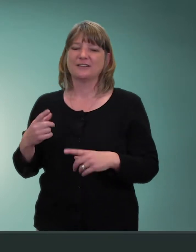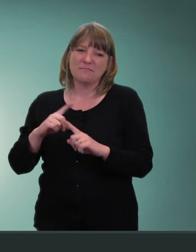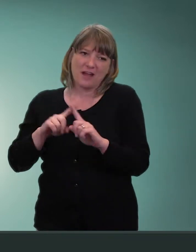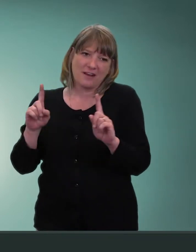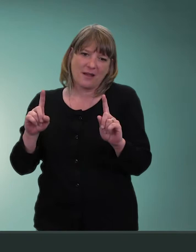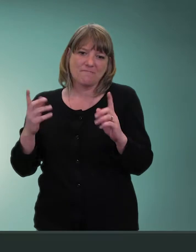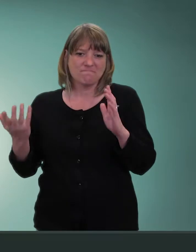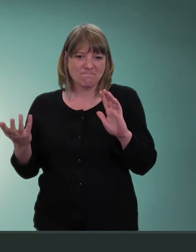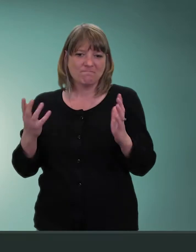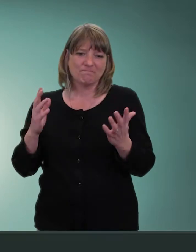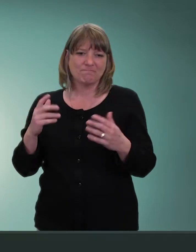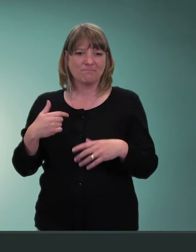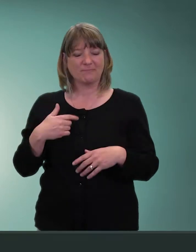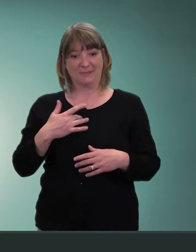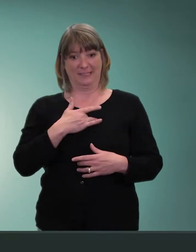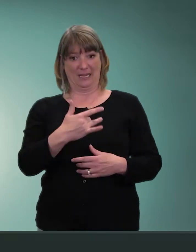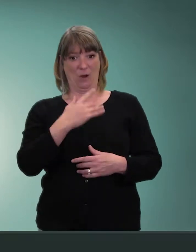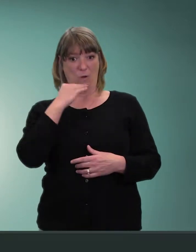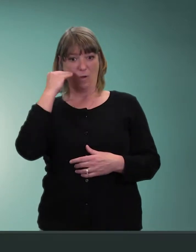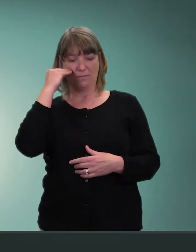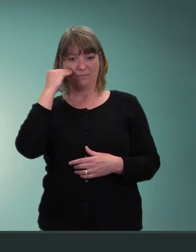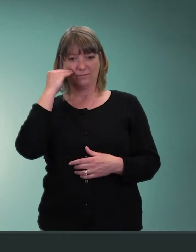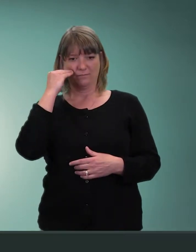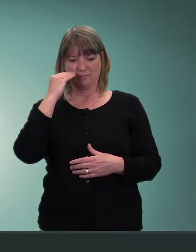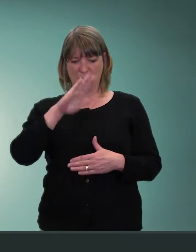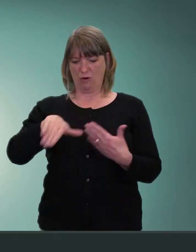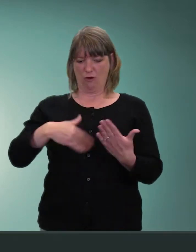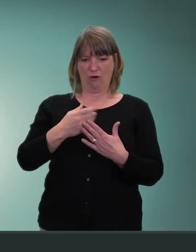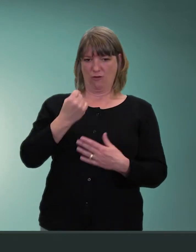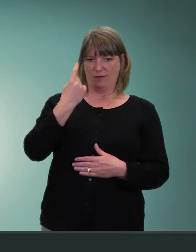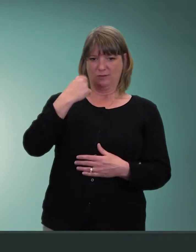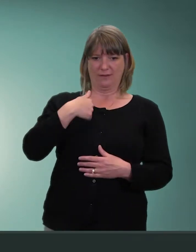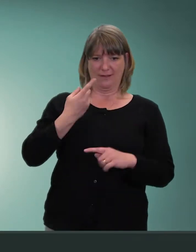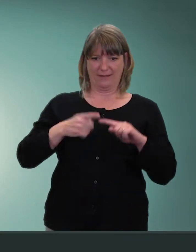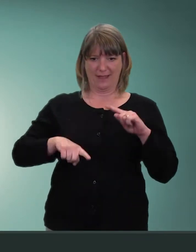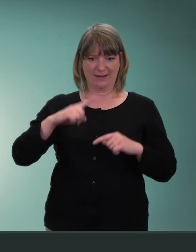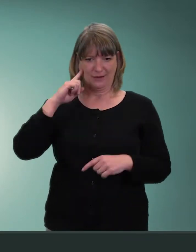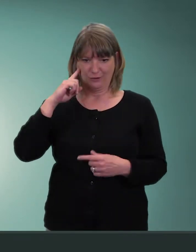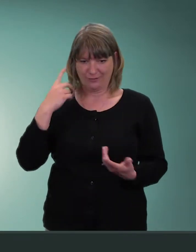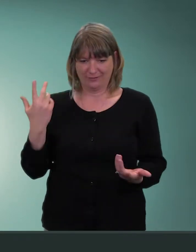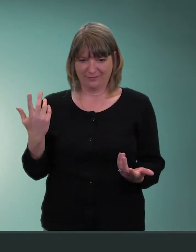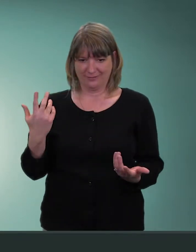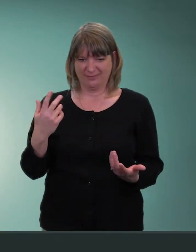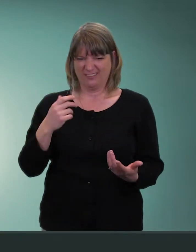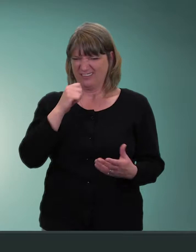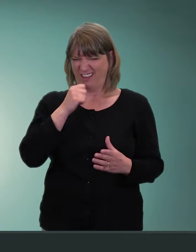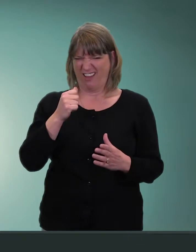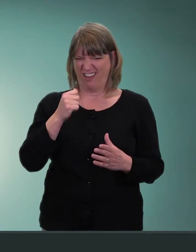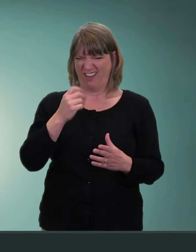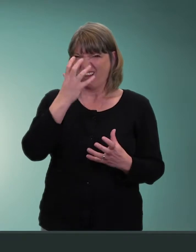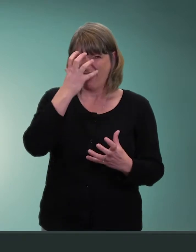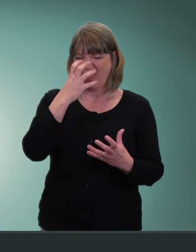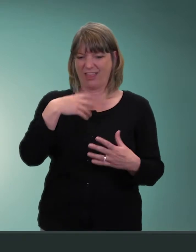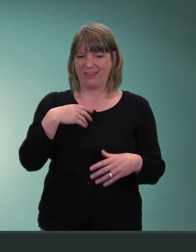But usually at home everyone understands that I can't hear, so they don't get irritated when I say,